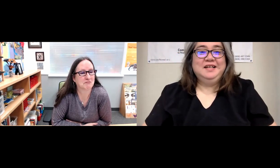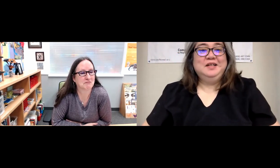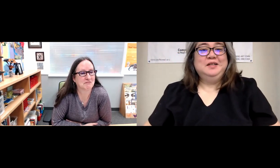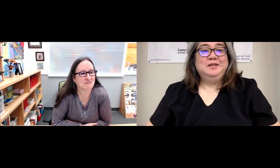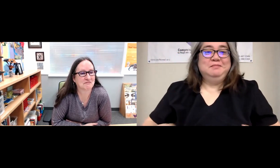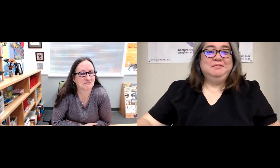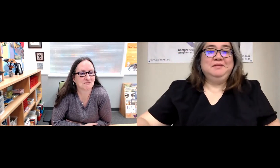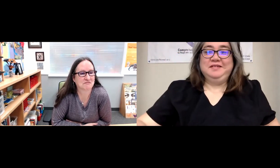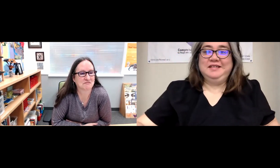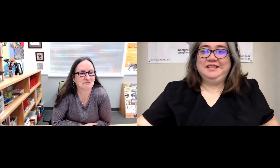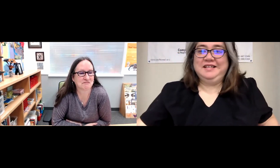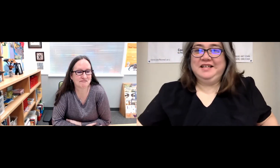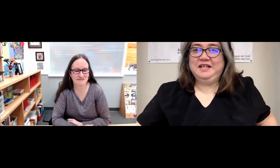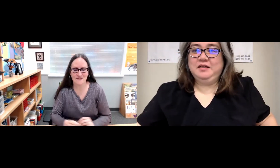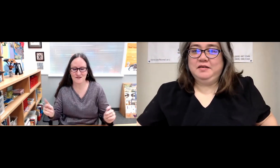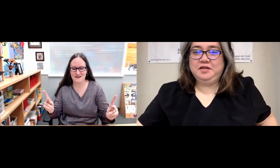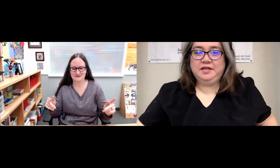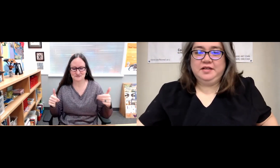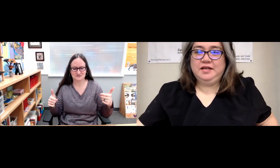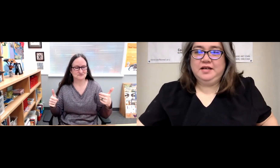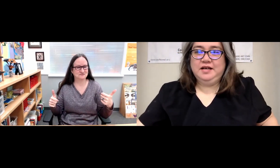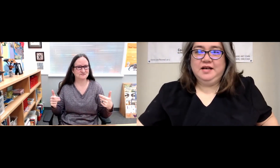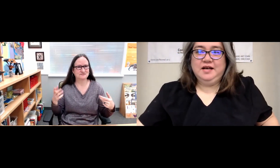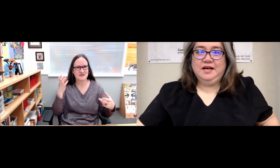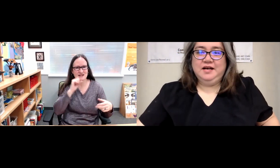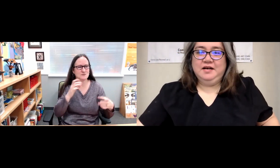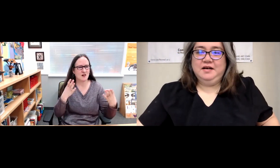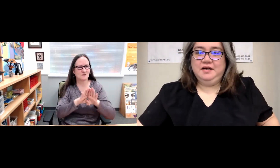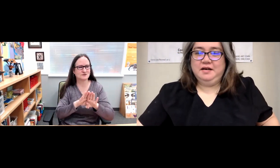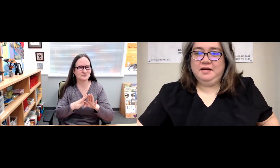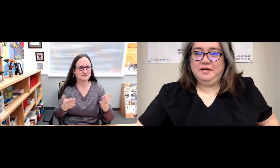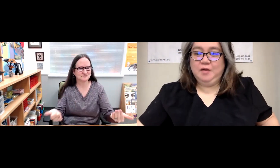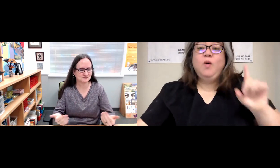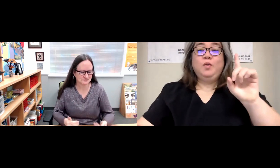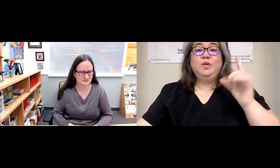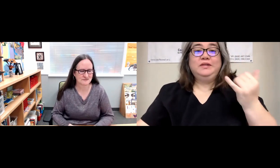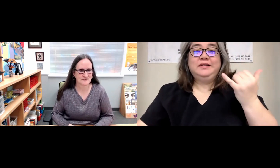Well, it appears that there are no questions. Okay, well, I guess we can.